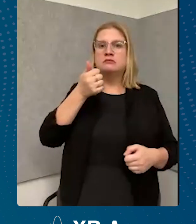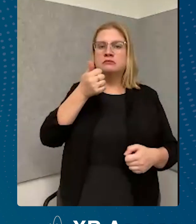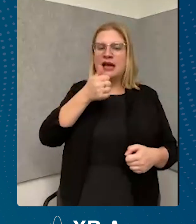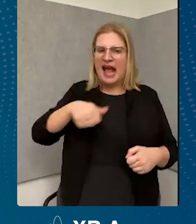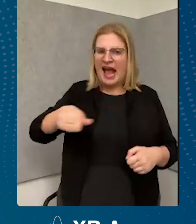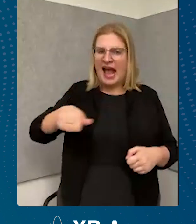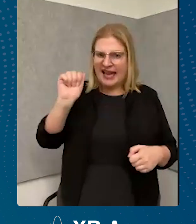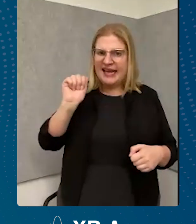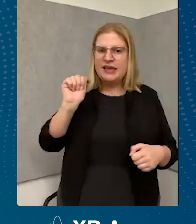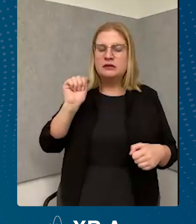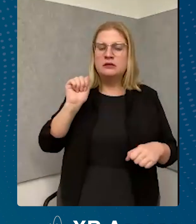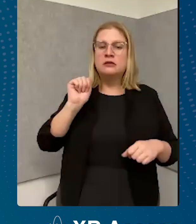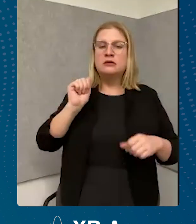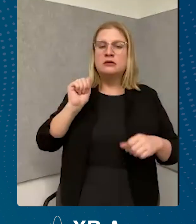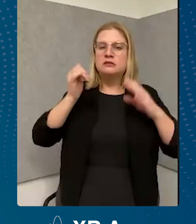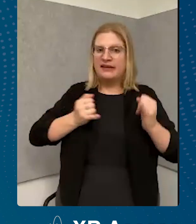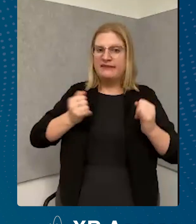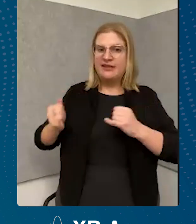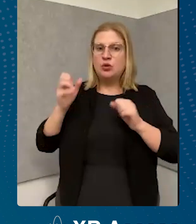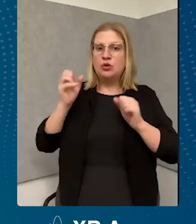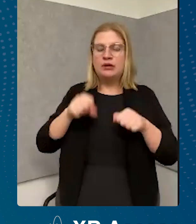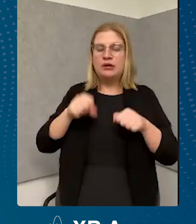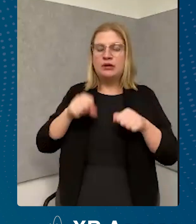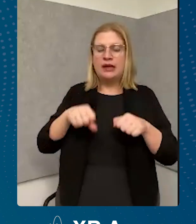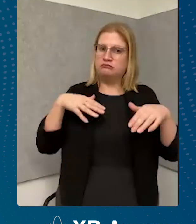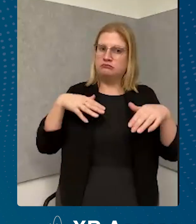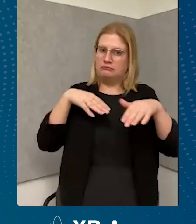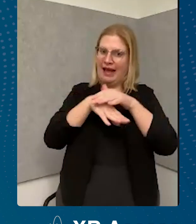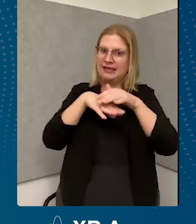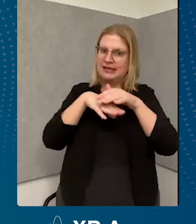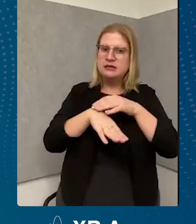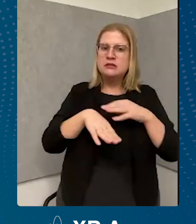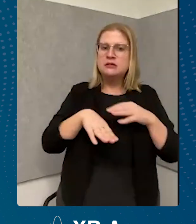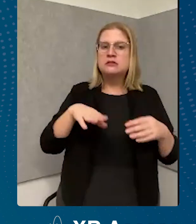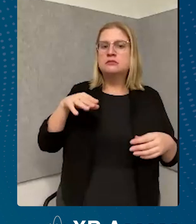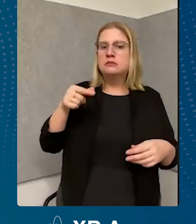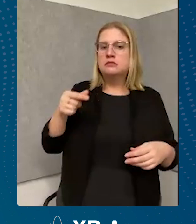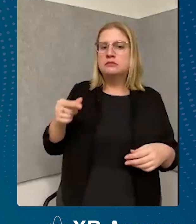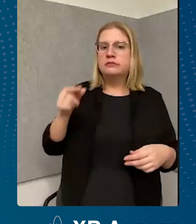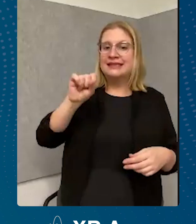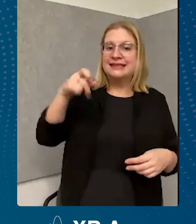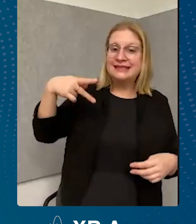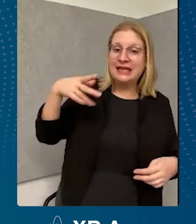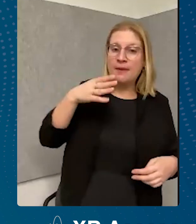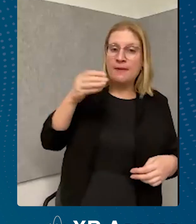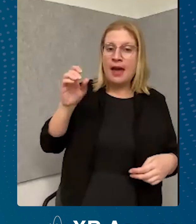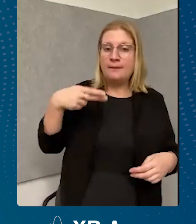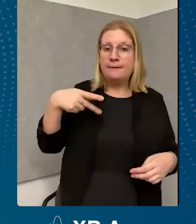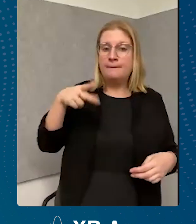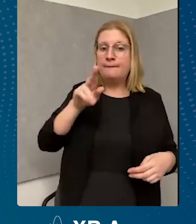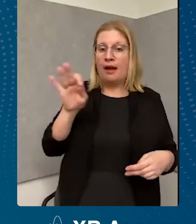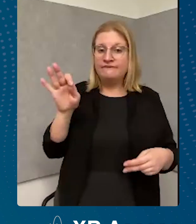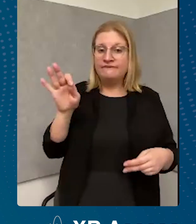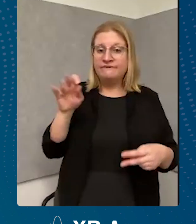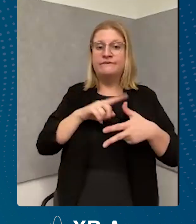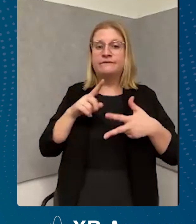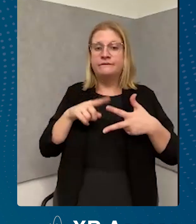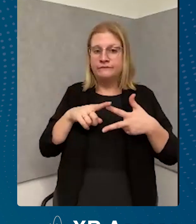whether that be a mouse joystick or anything, they would be able to navigate the environment so long as the program allows them to navigate with four buttons.